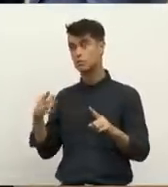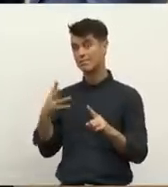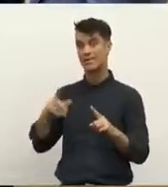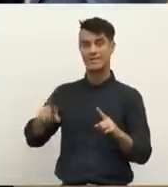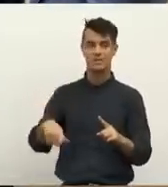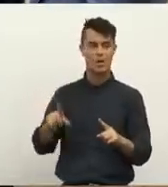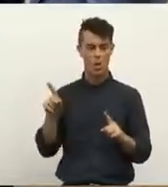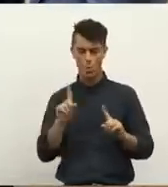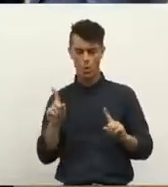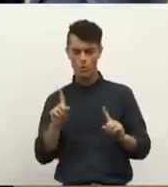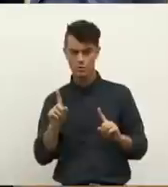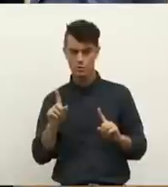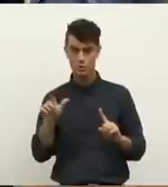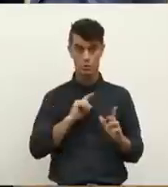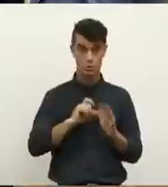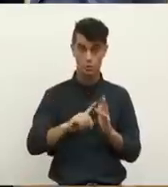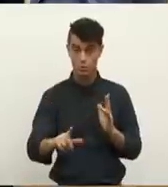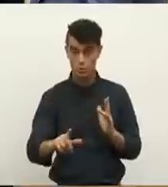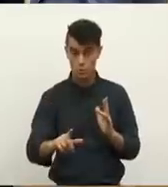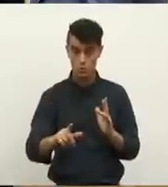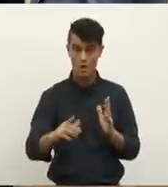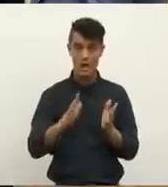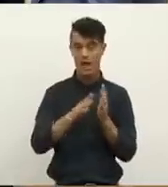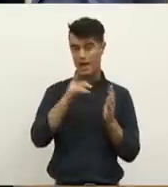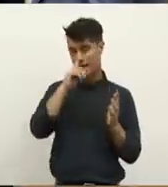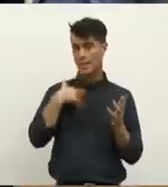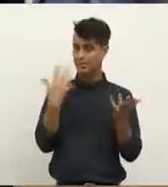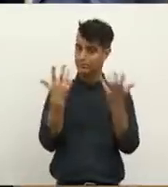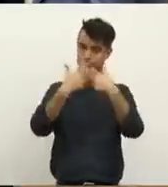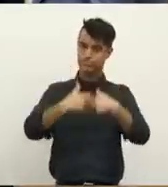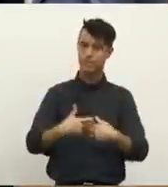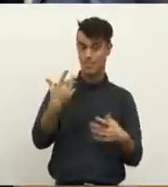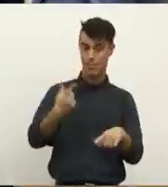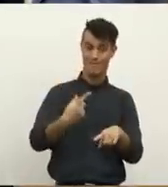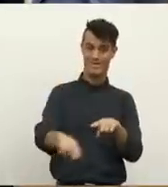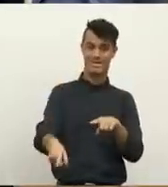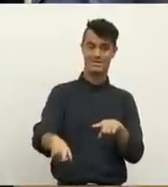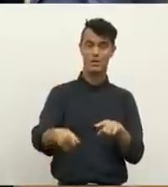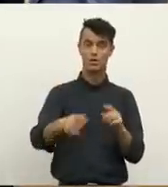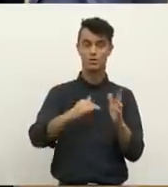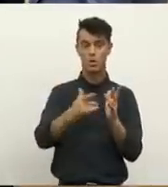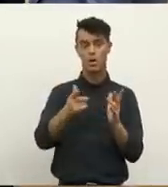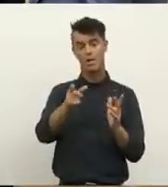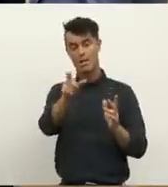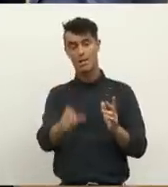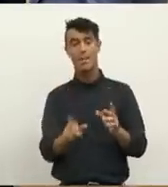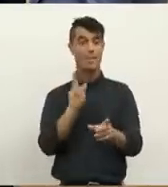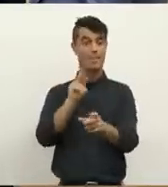How do we get this working more efficiently and quicker so we can get to an outcome for the participant quicker?